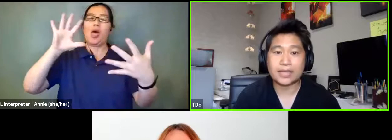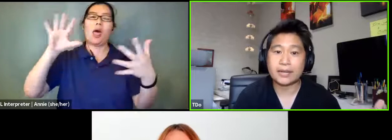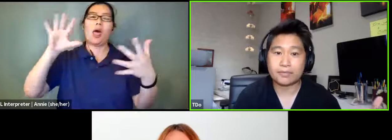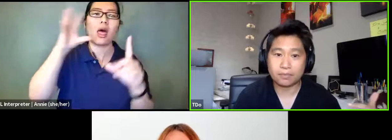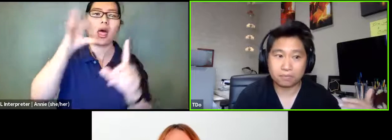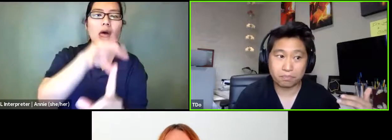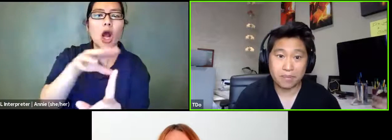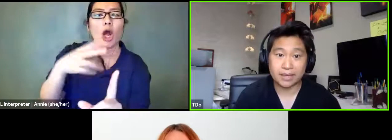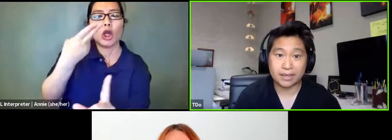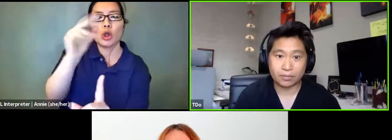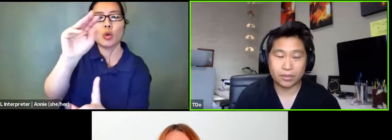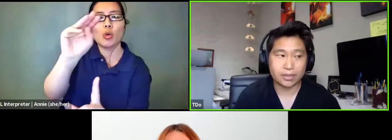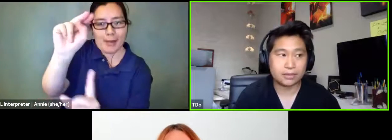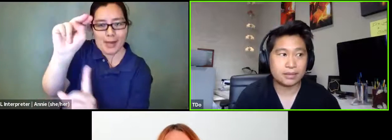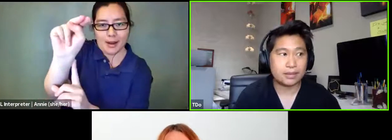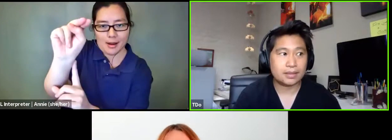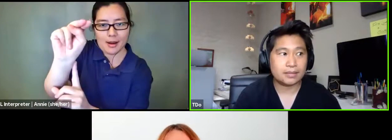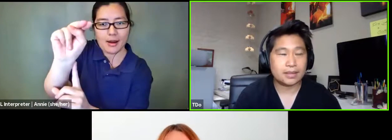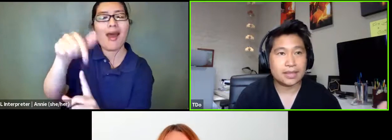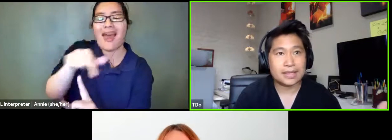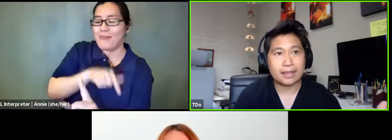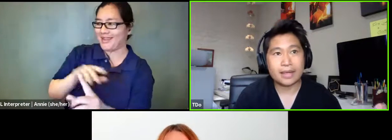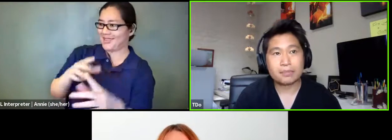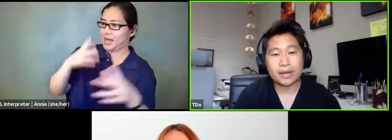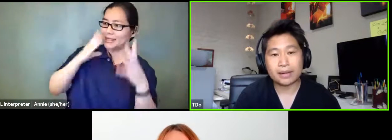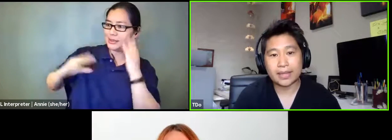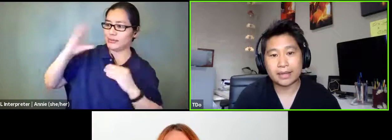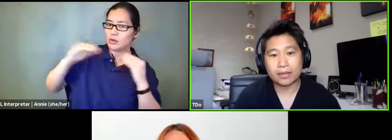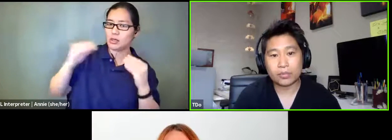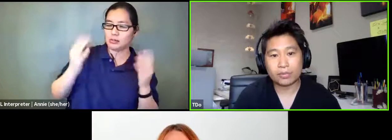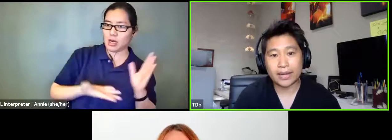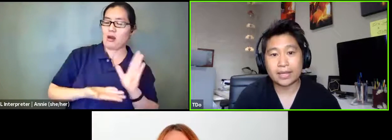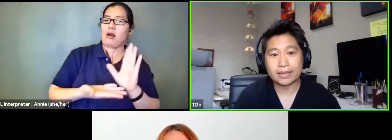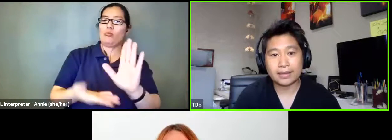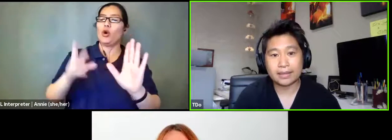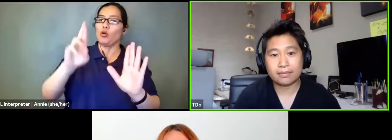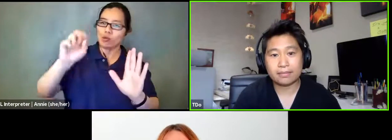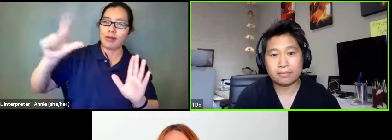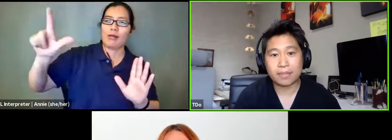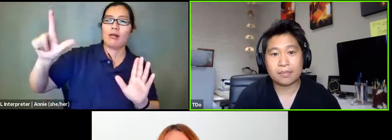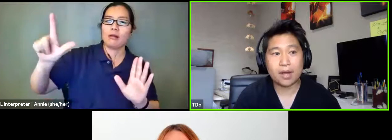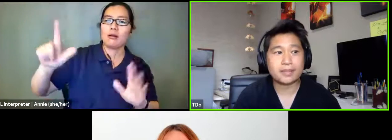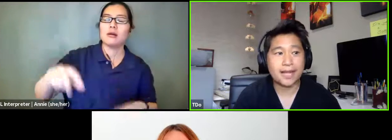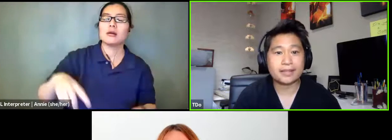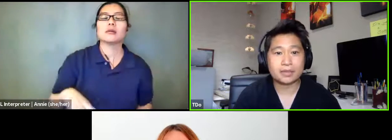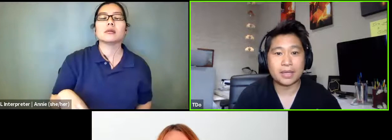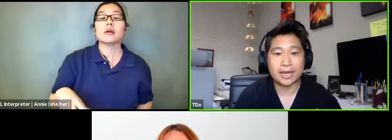it and making it real. Then pairing that up with the reality that my mom texts me